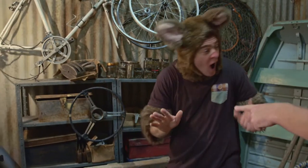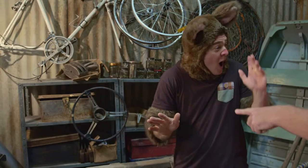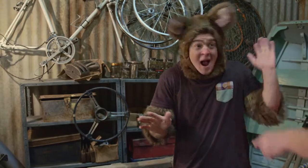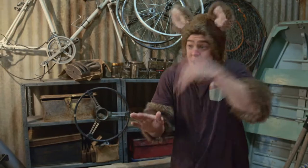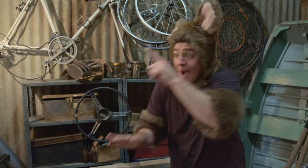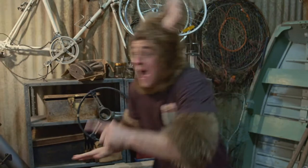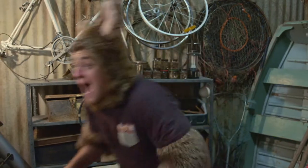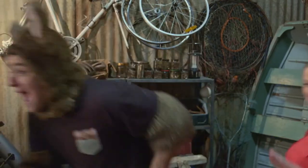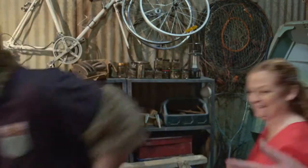Oh, come out here. Come on!